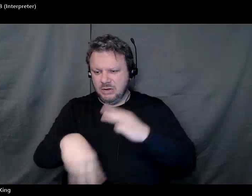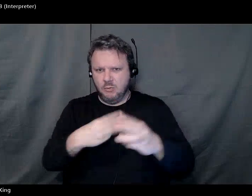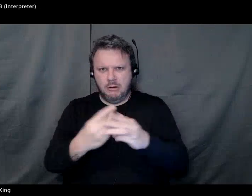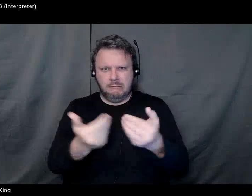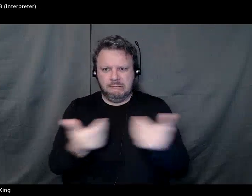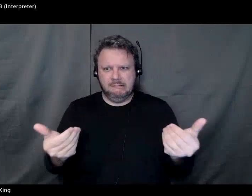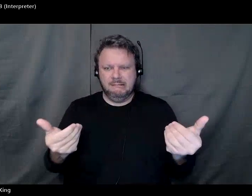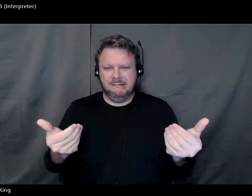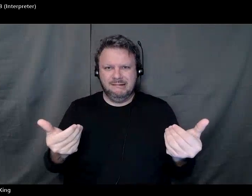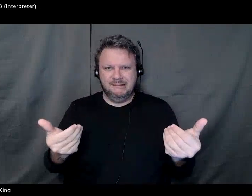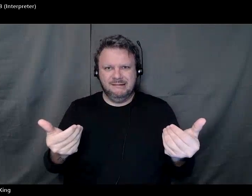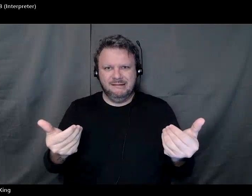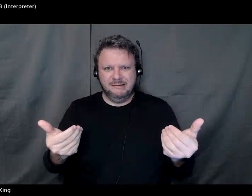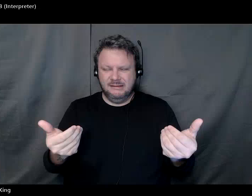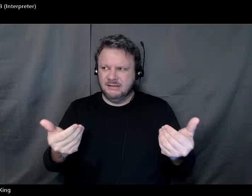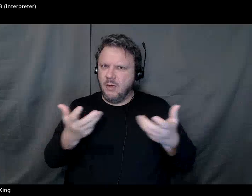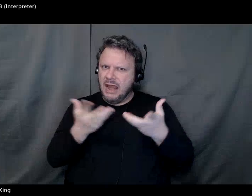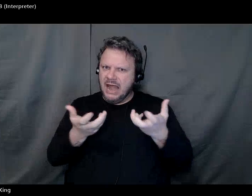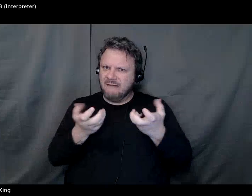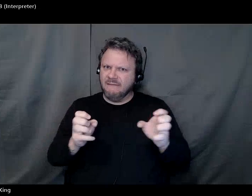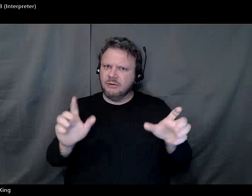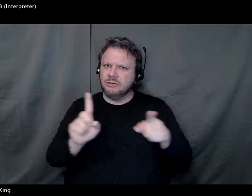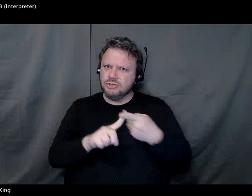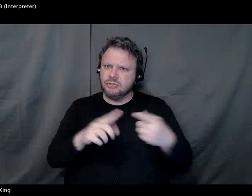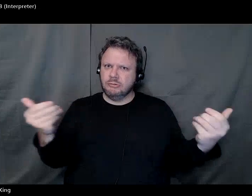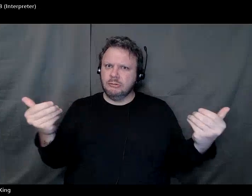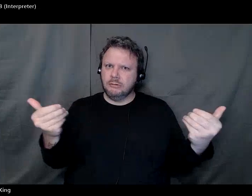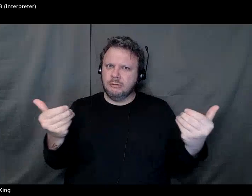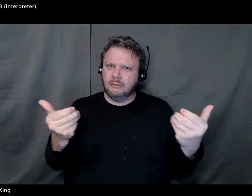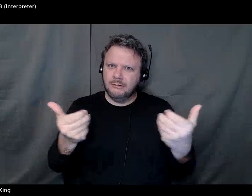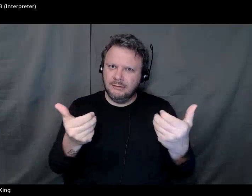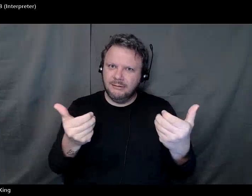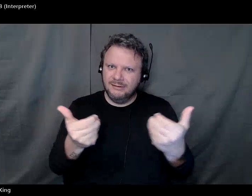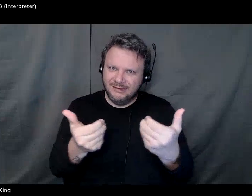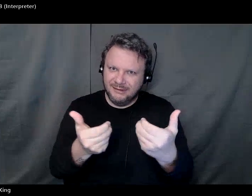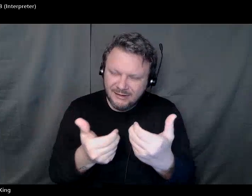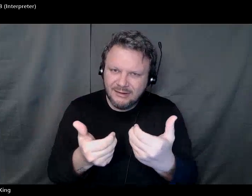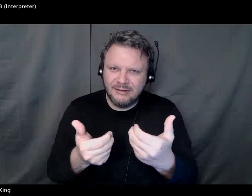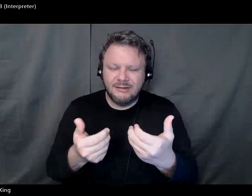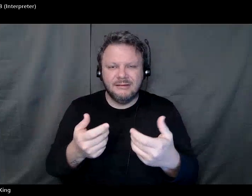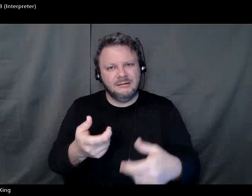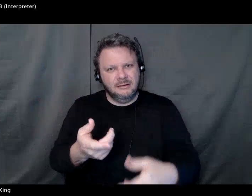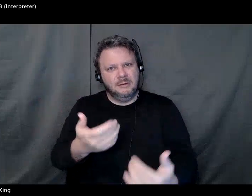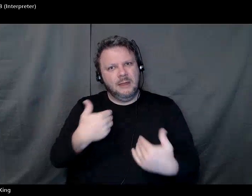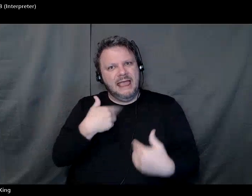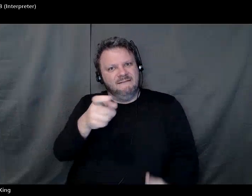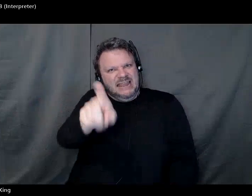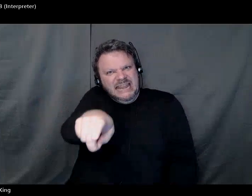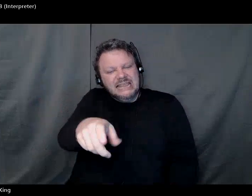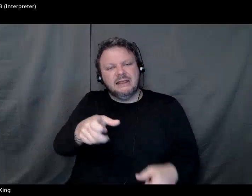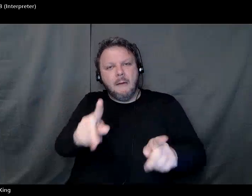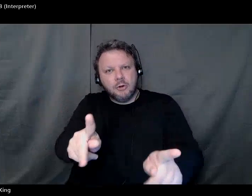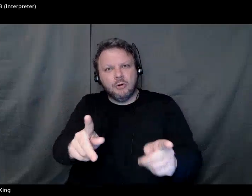There's been a lot of effort to bring them closer and and we are inching closer together, but there's still a real need and a real